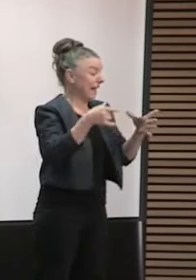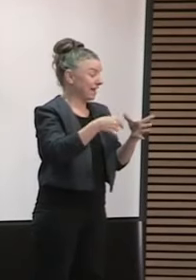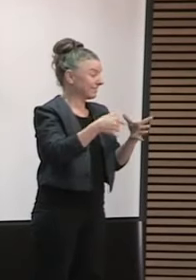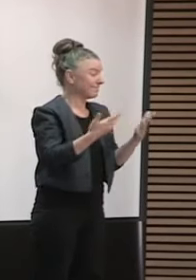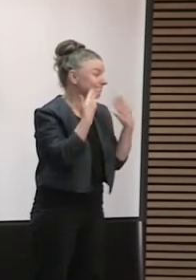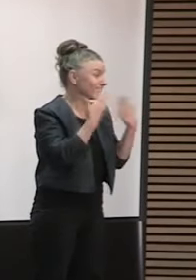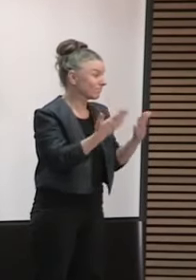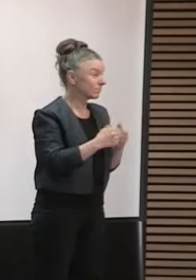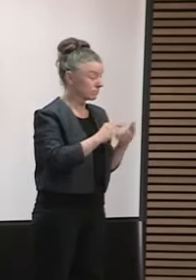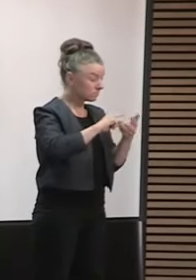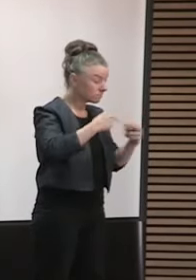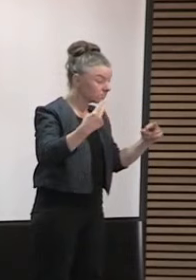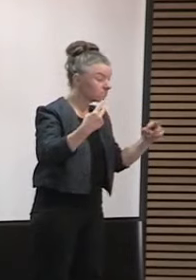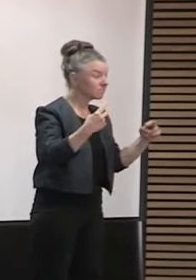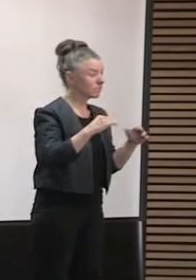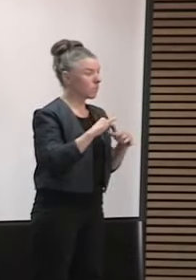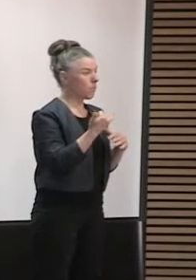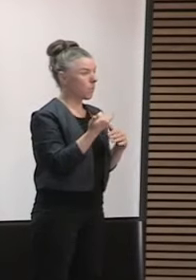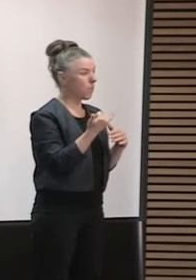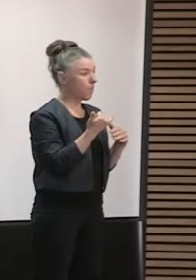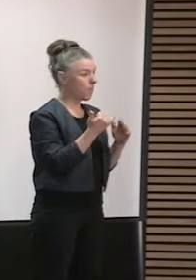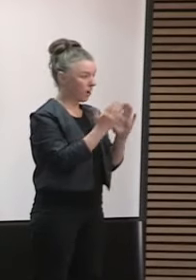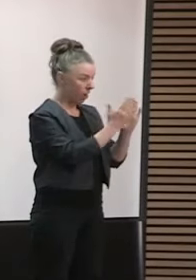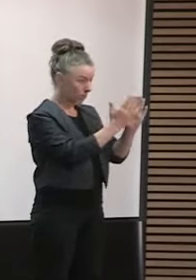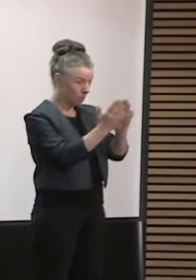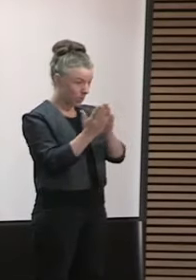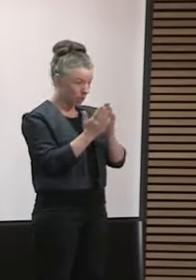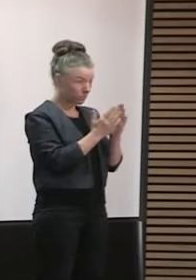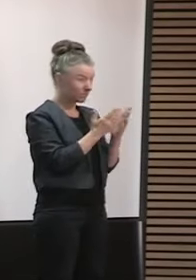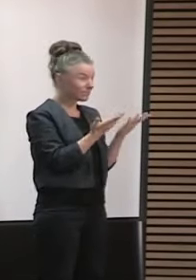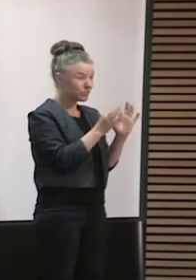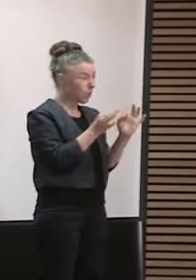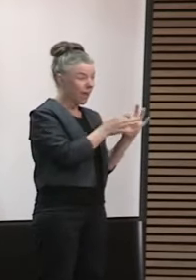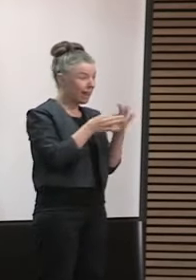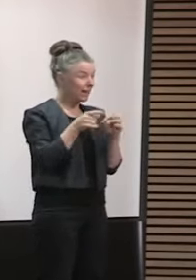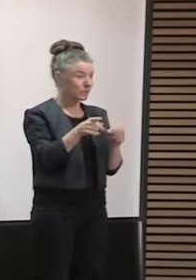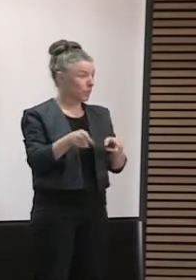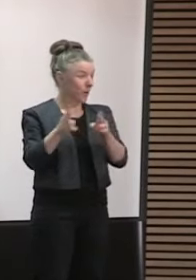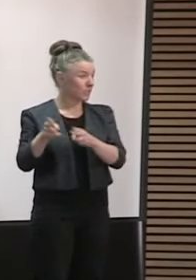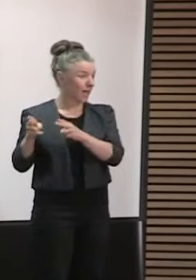border at the rate of 5,000 every 30 days. This included